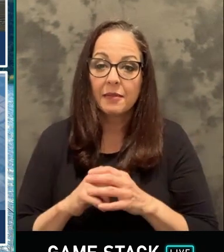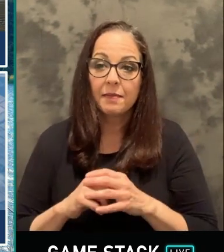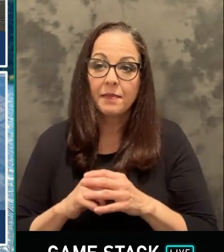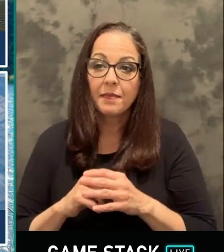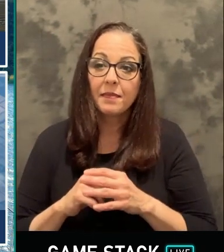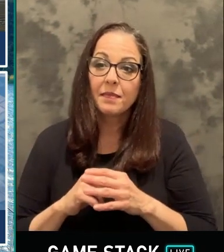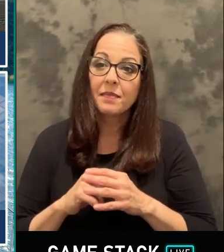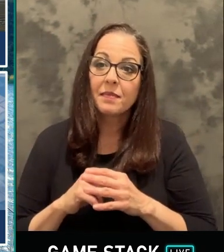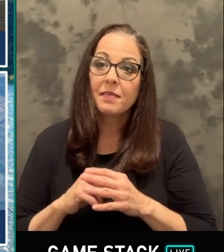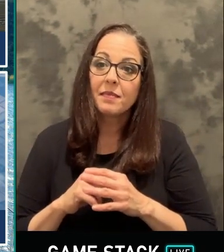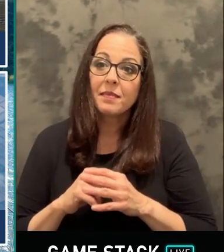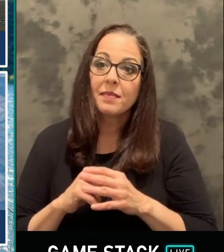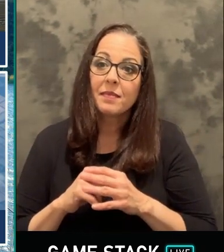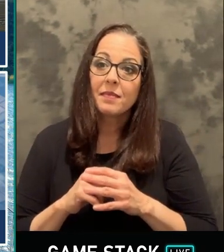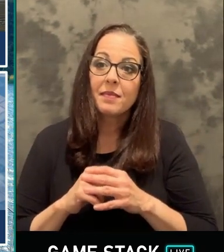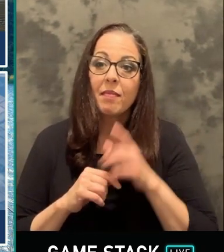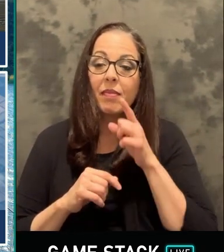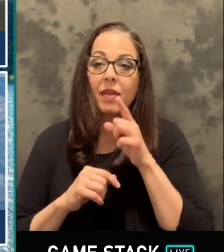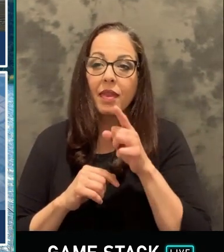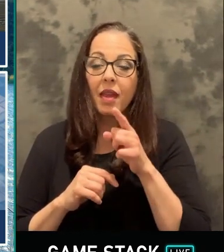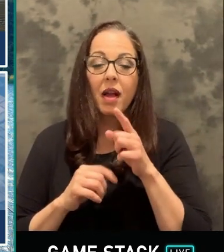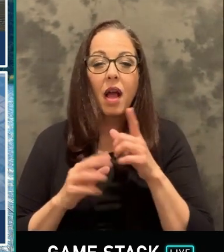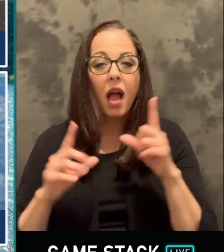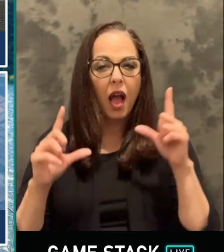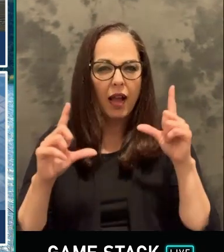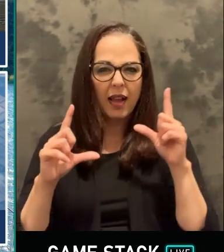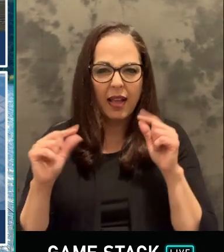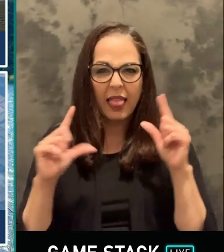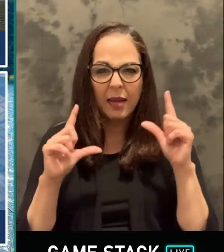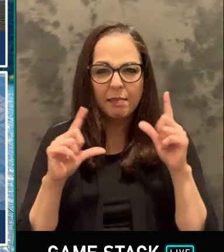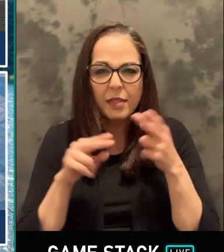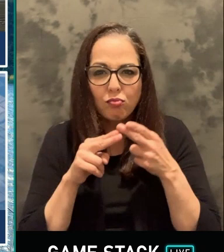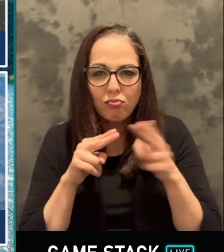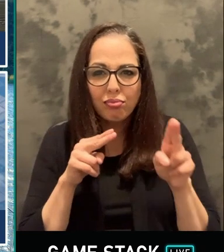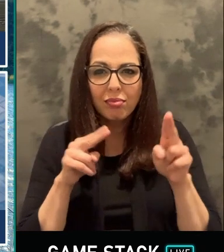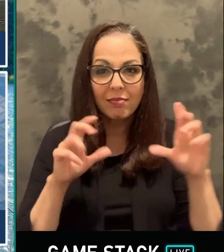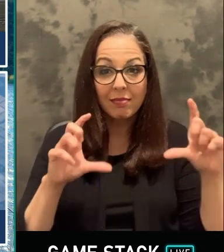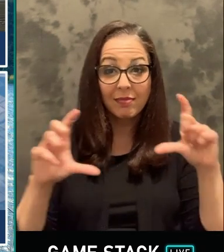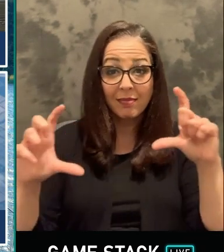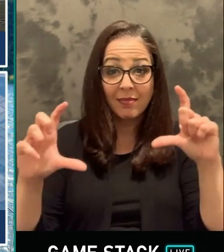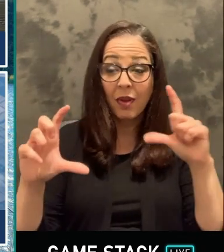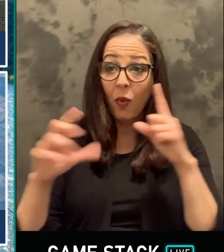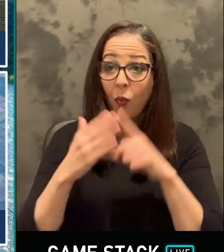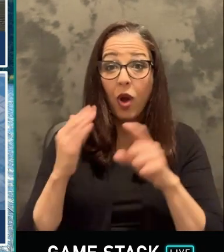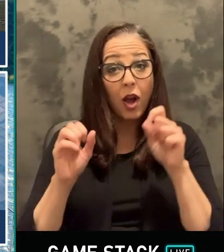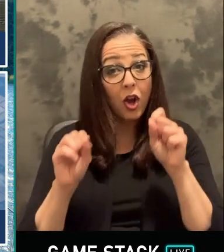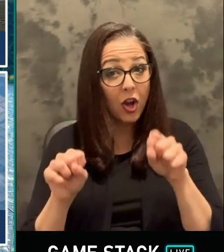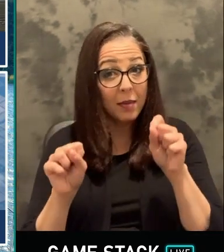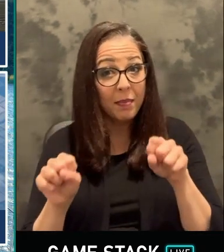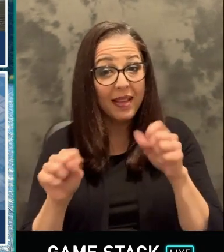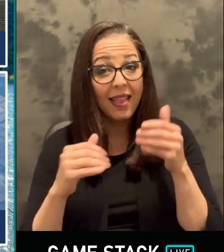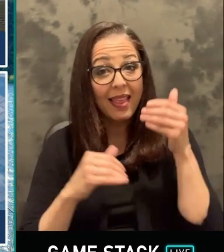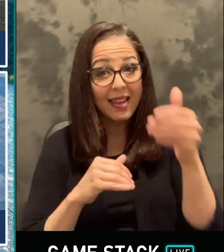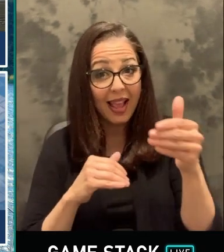A glimpse of what could be this next generation of flight sim came to the team when we walked on auto